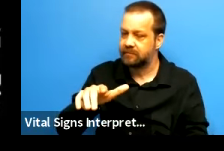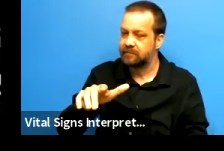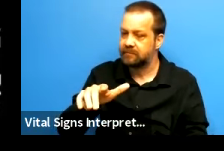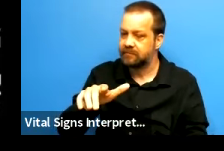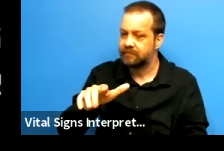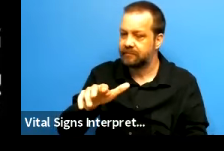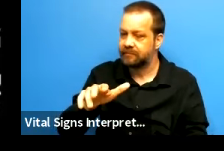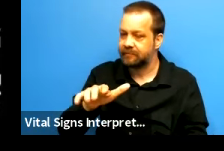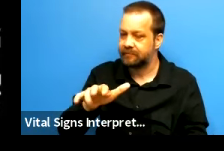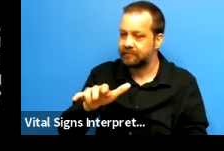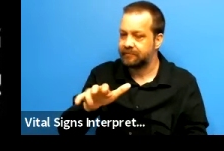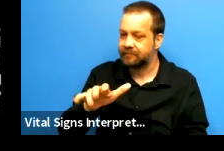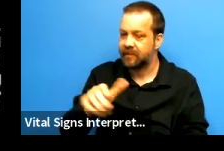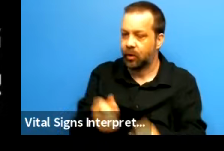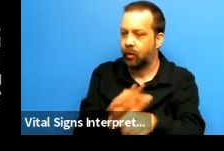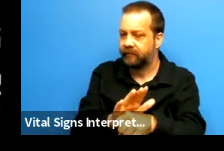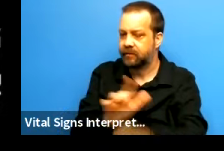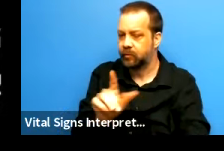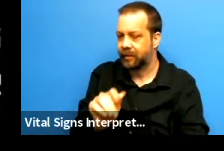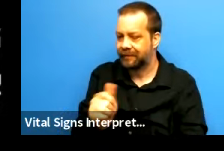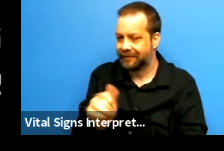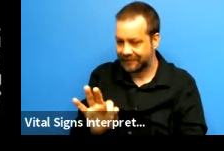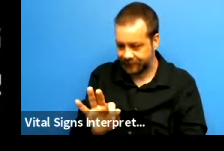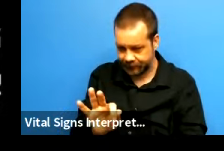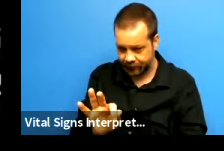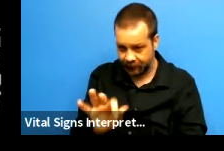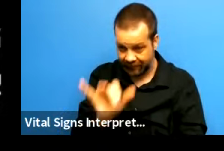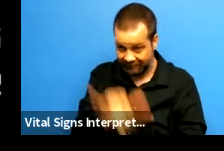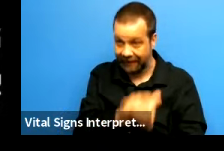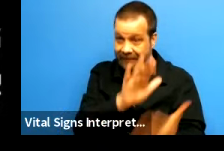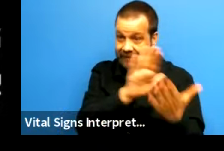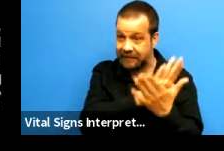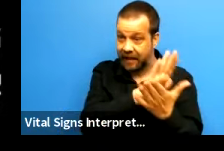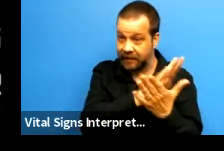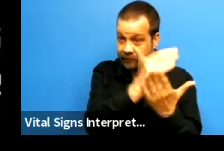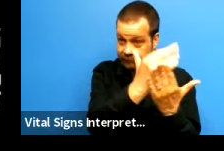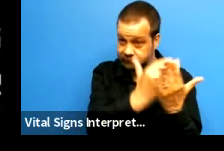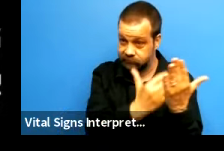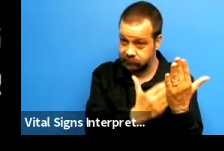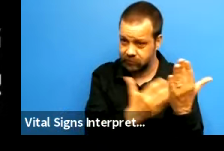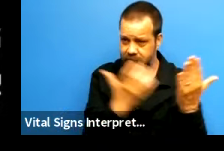That document in particular and those resources are so valuable. This document